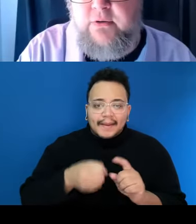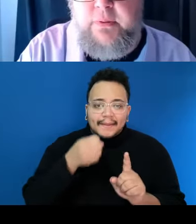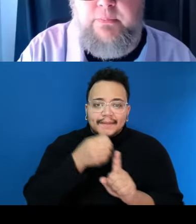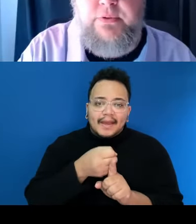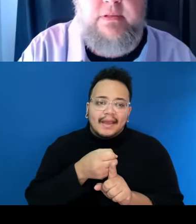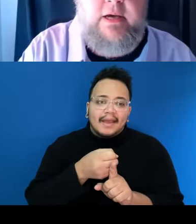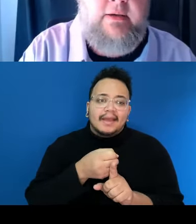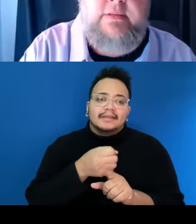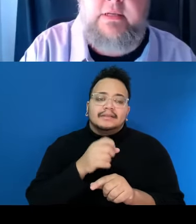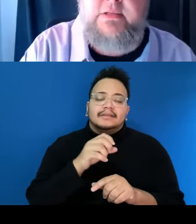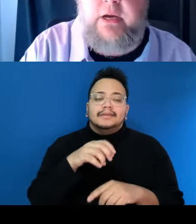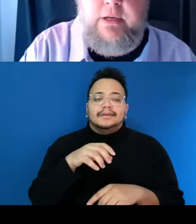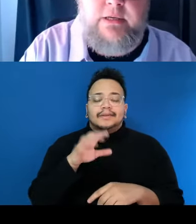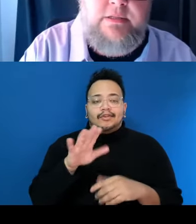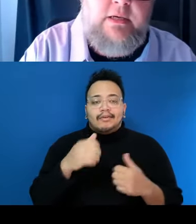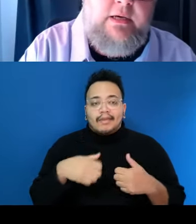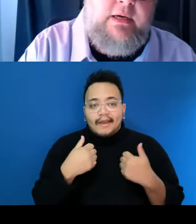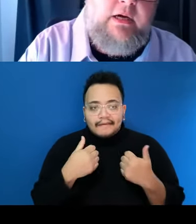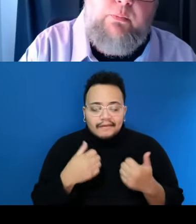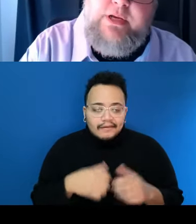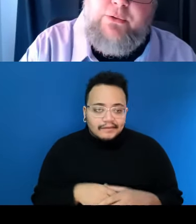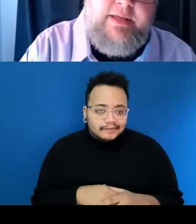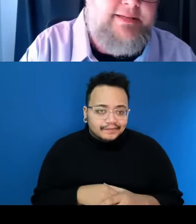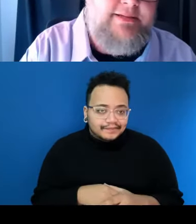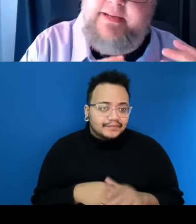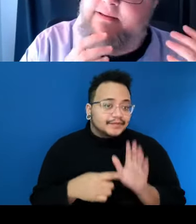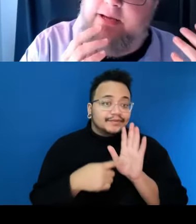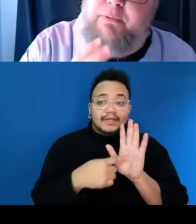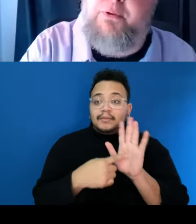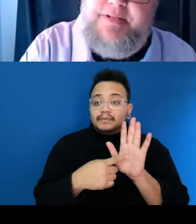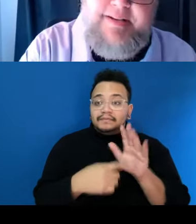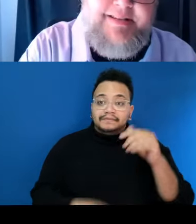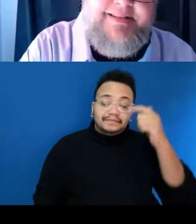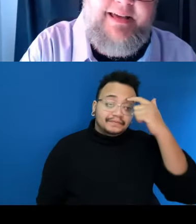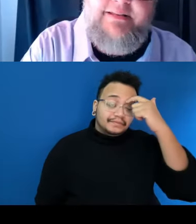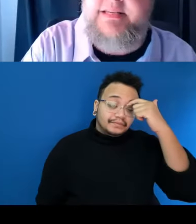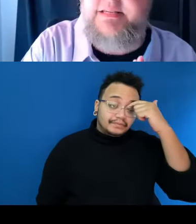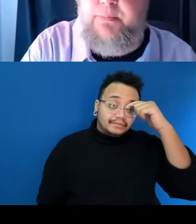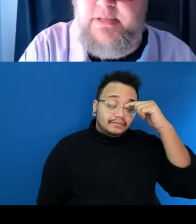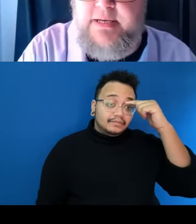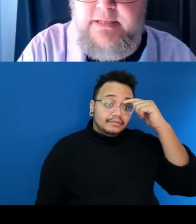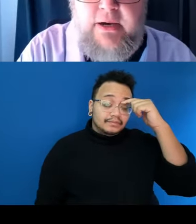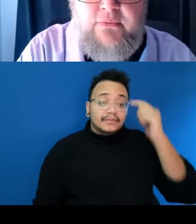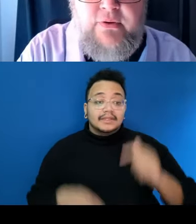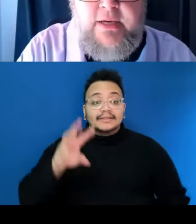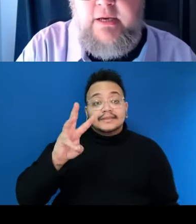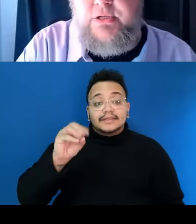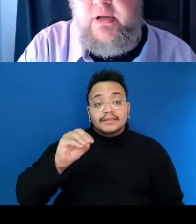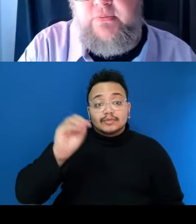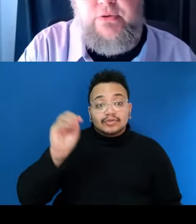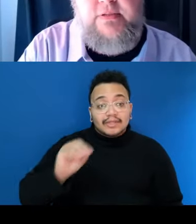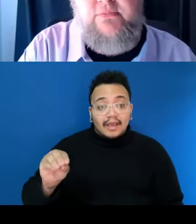of people's lives, lots of areas. We know things, just a couple more statistics that 60% of trans folks,